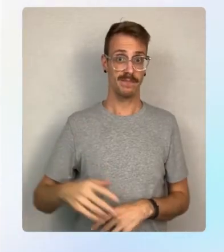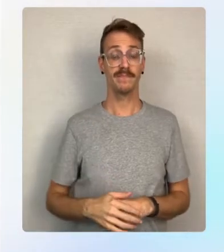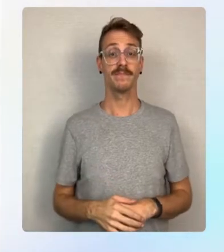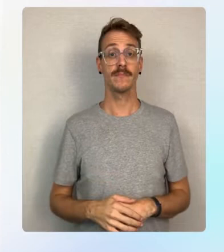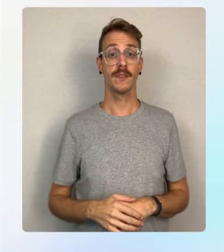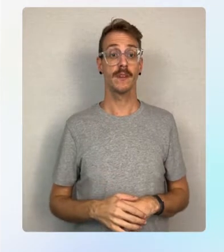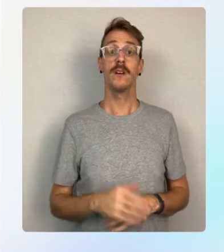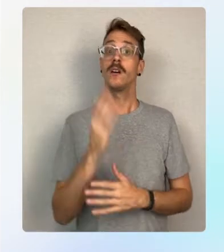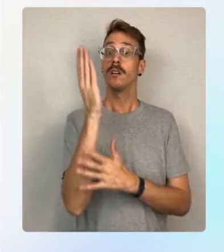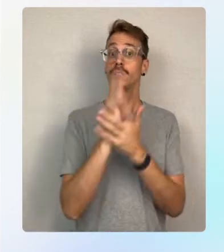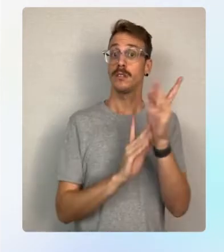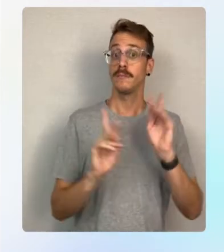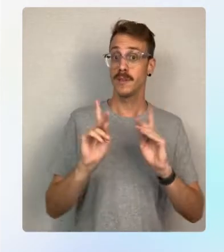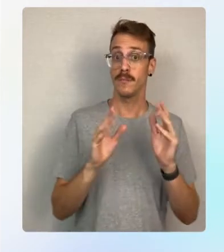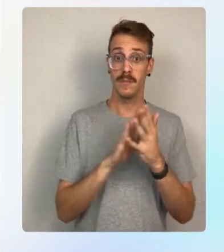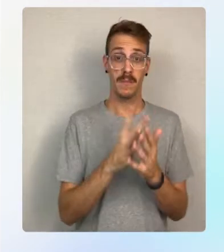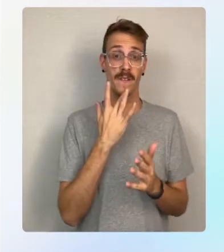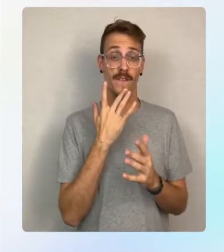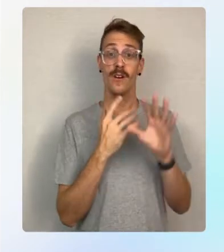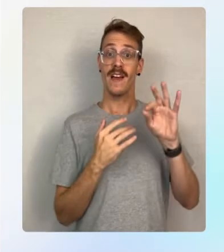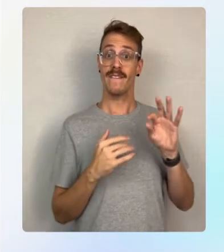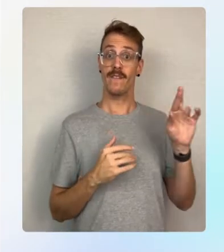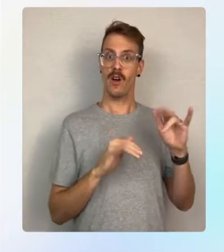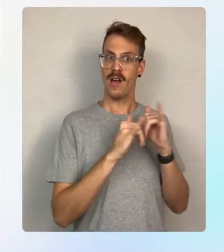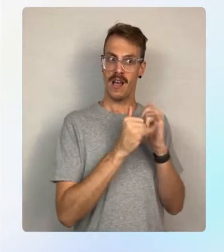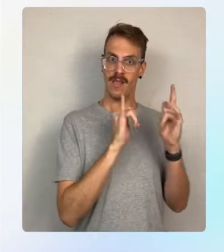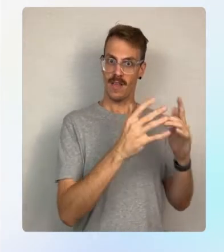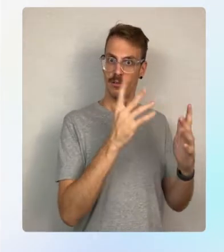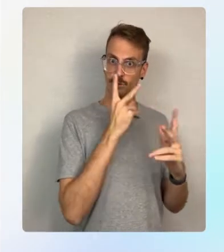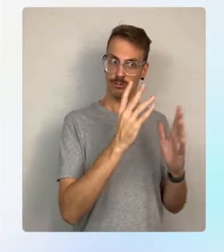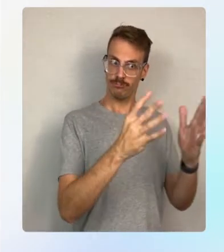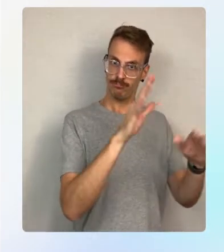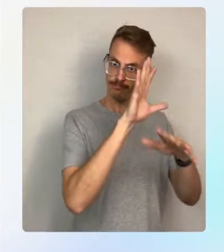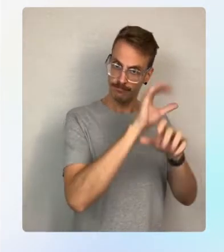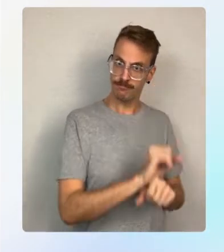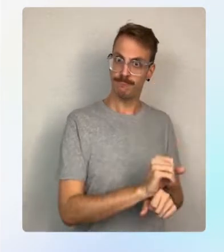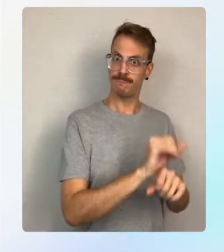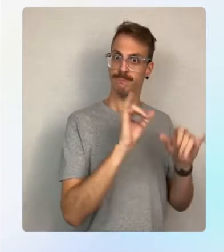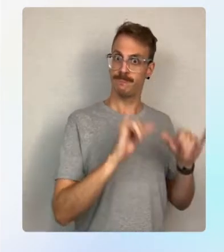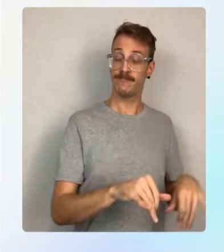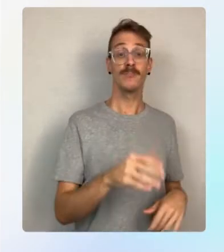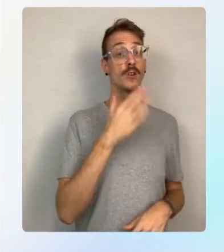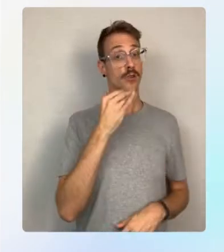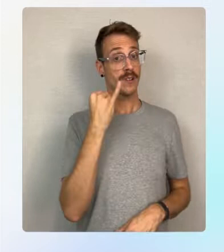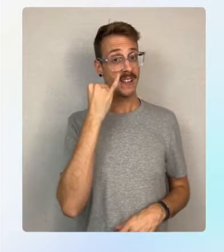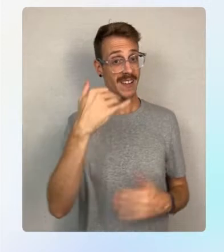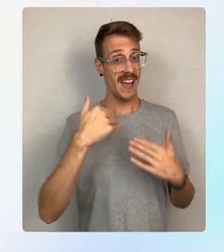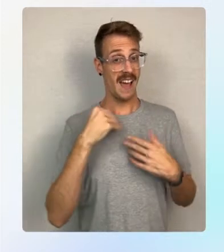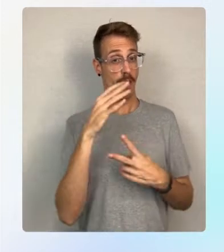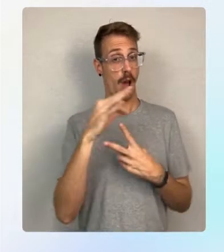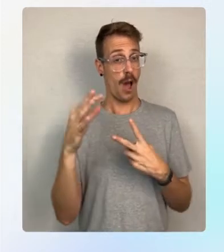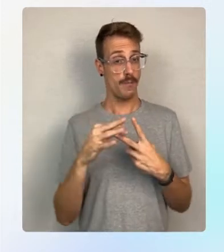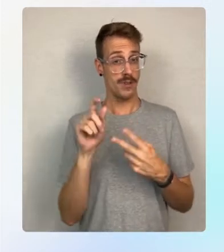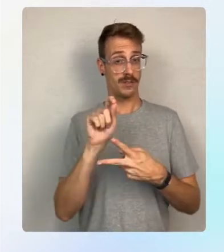Since some users might prefer the look of FFR over ETFR, it's a good idea to have an option for it